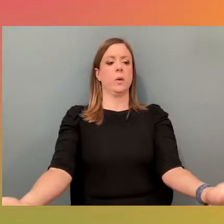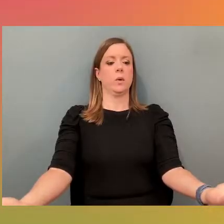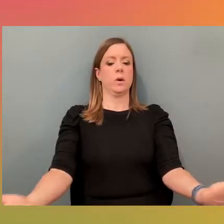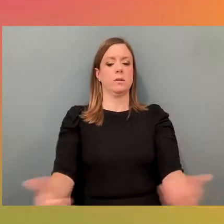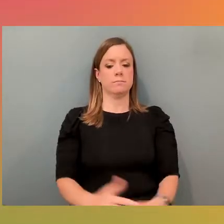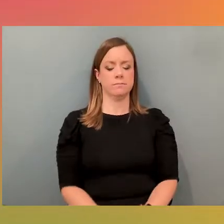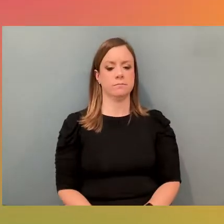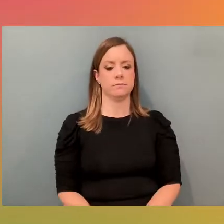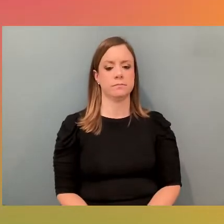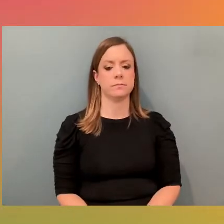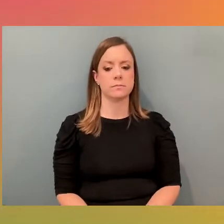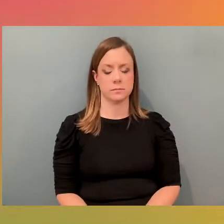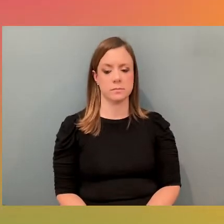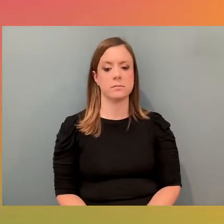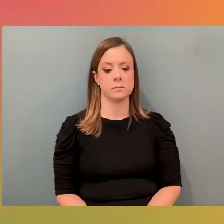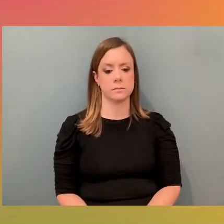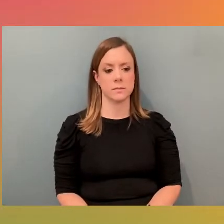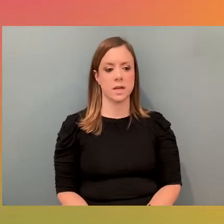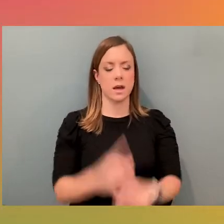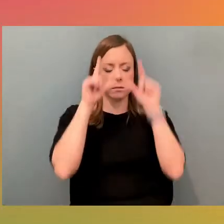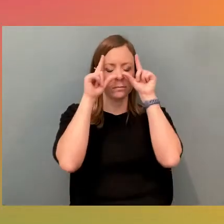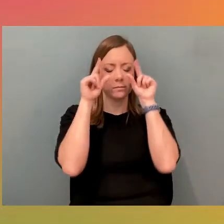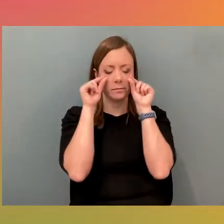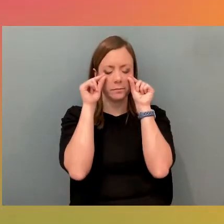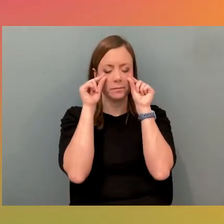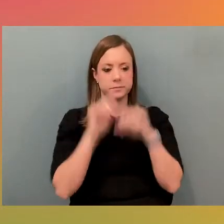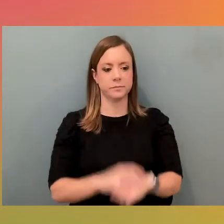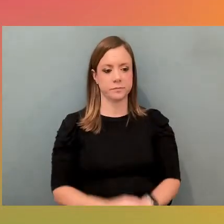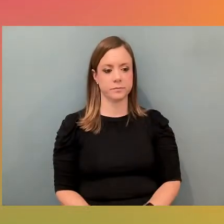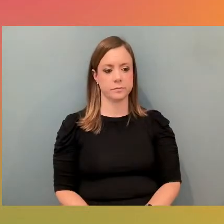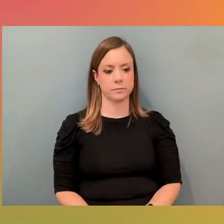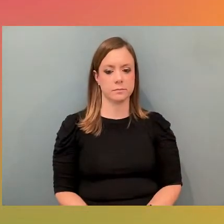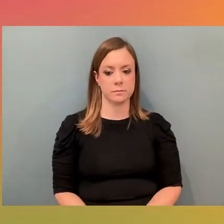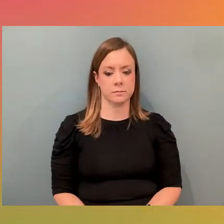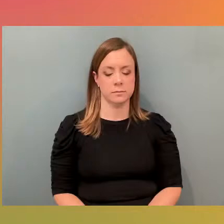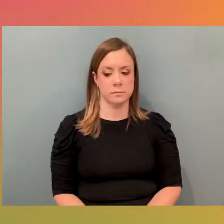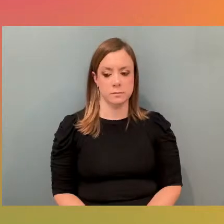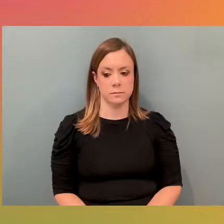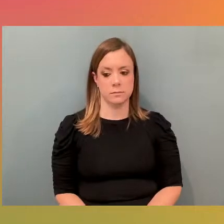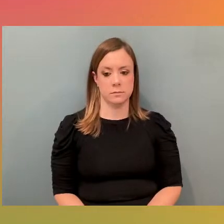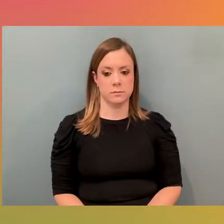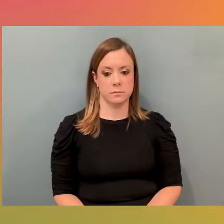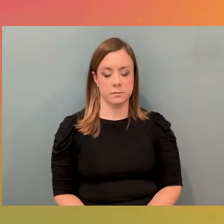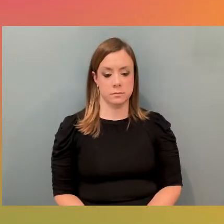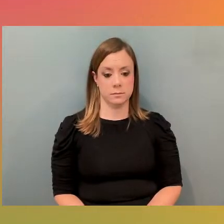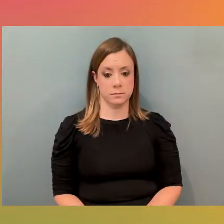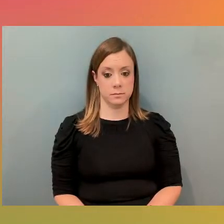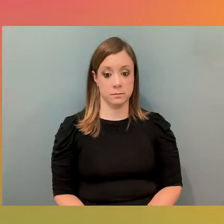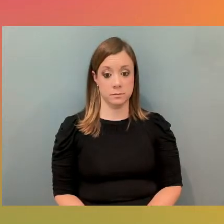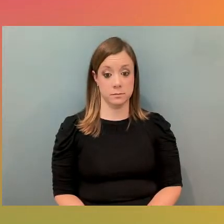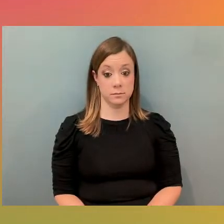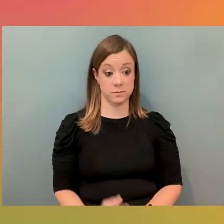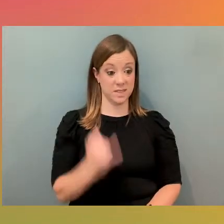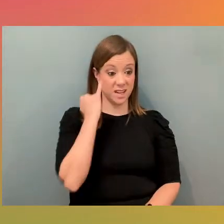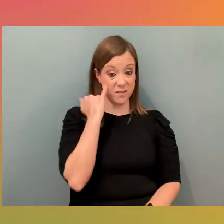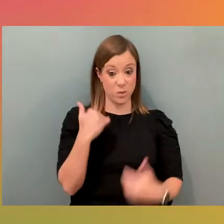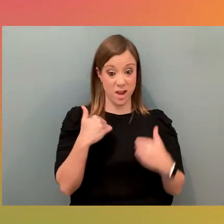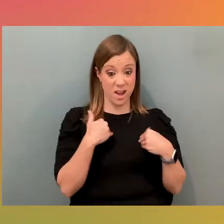LAY ALL THE WAY DOWN EXTEND